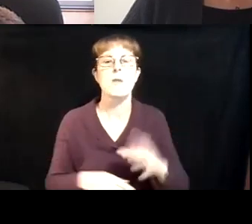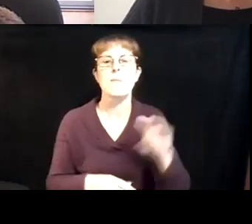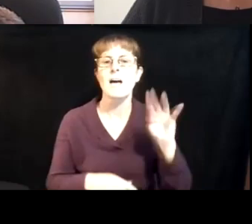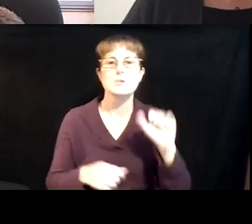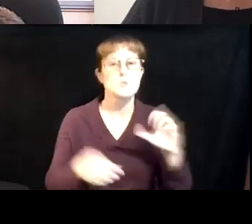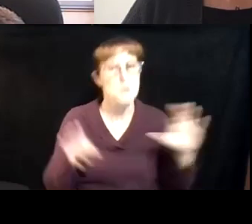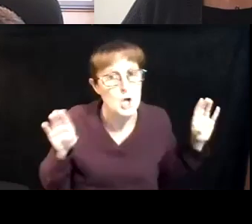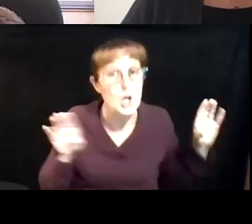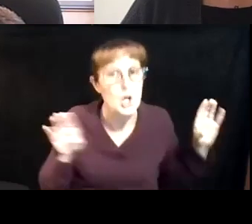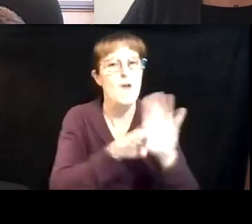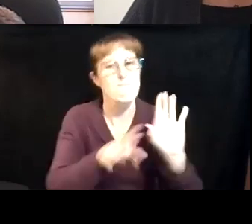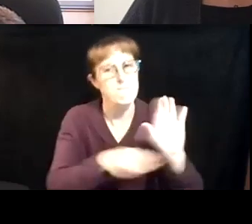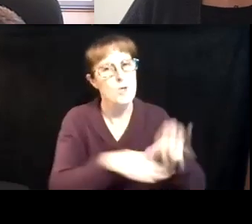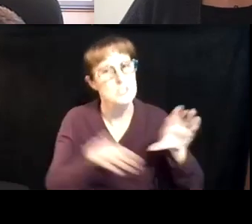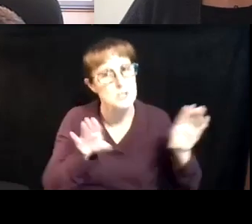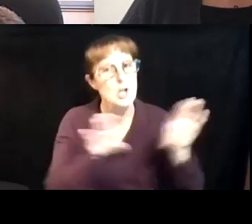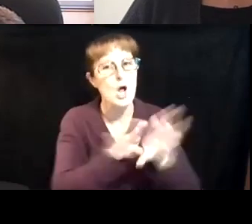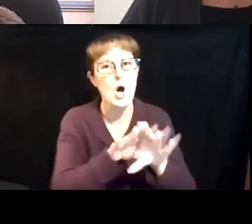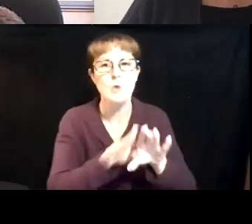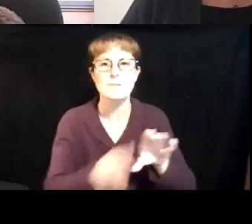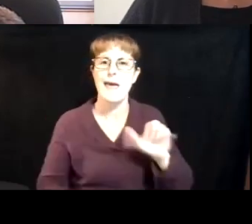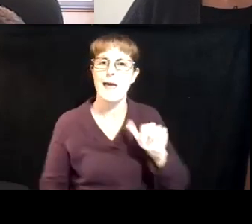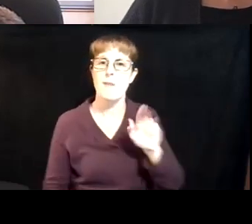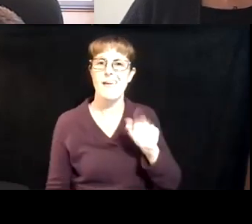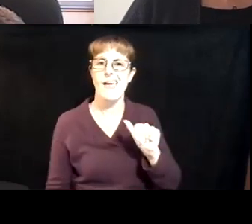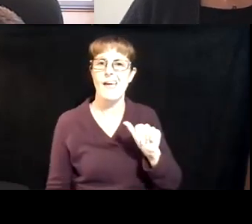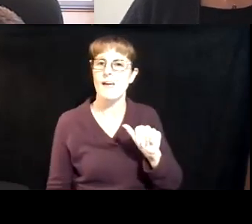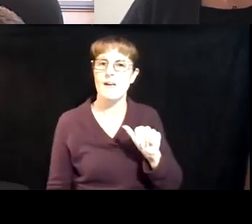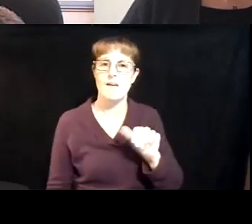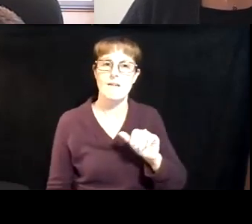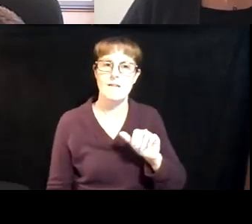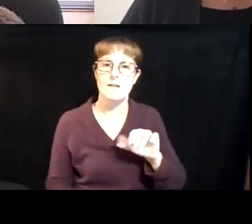ABA, the Association for Behavioral Analysis actually gave